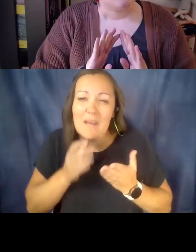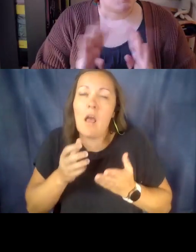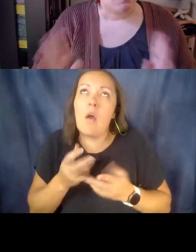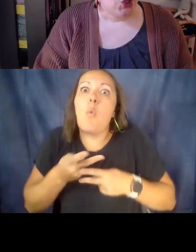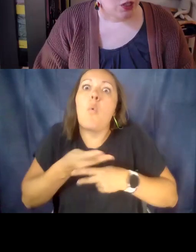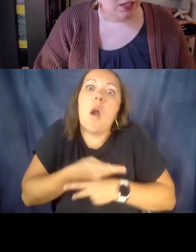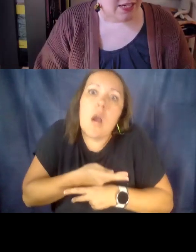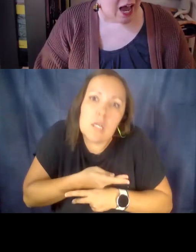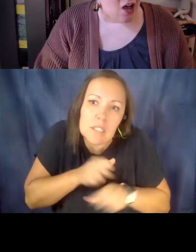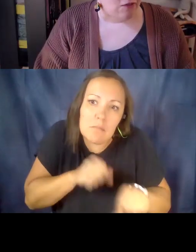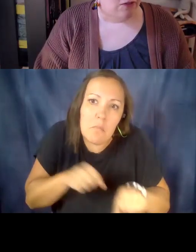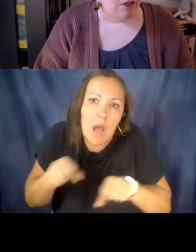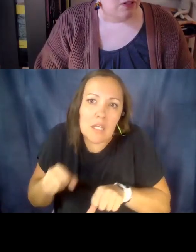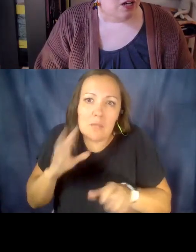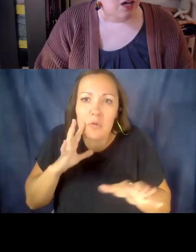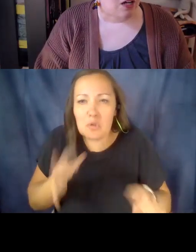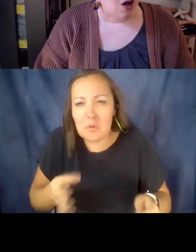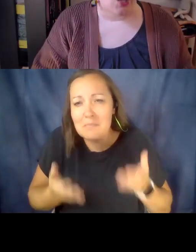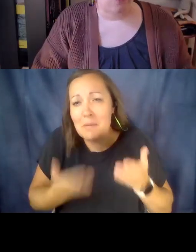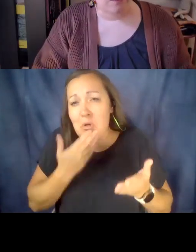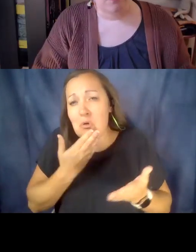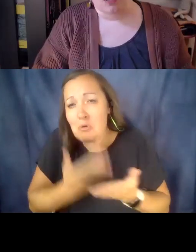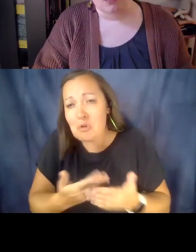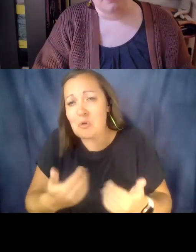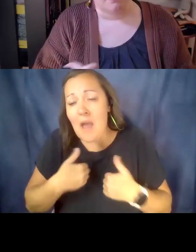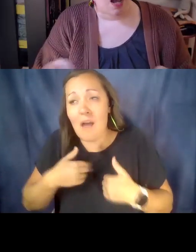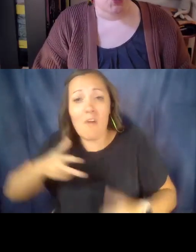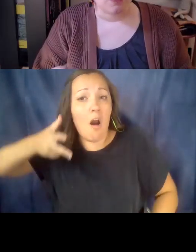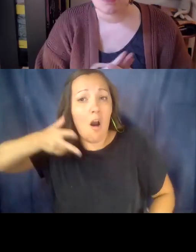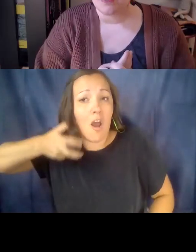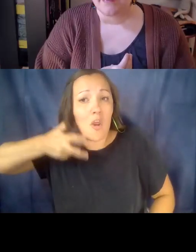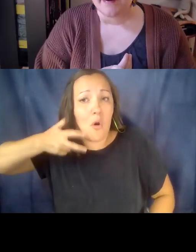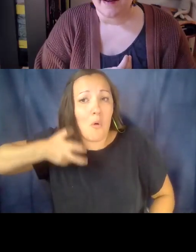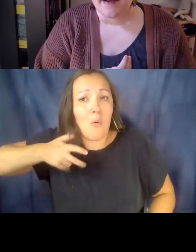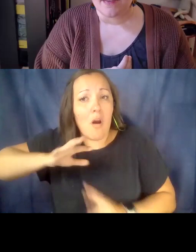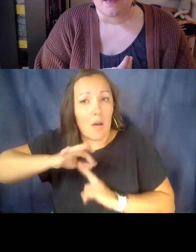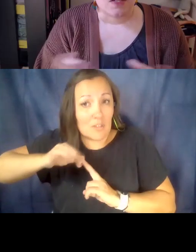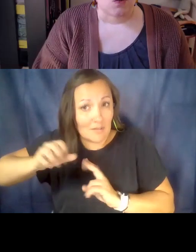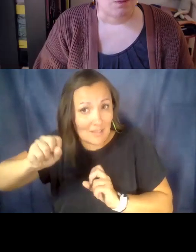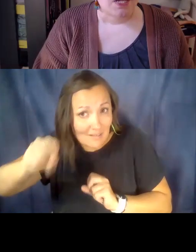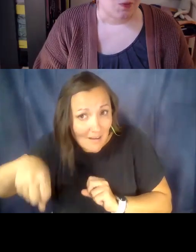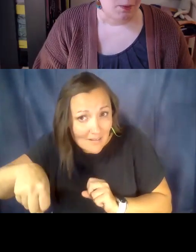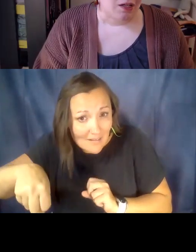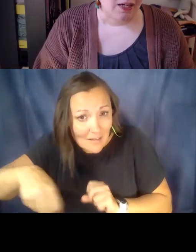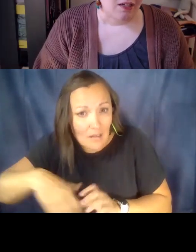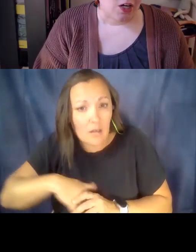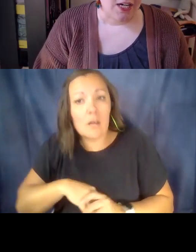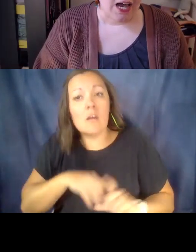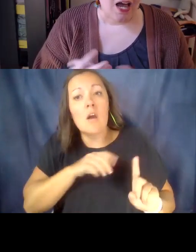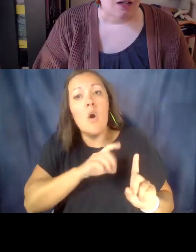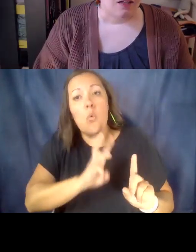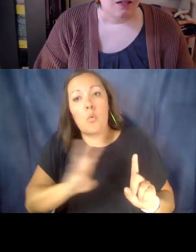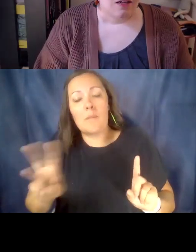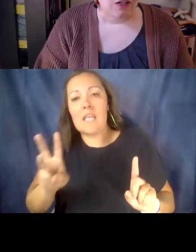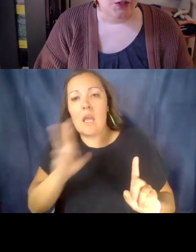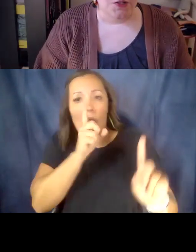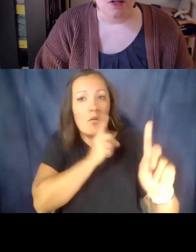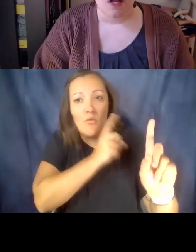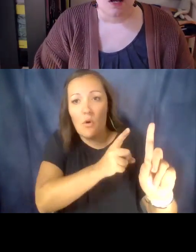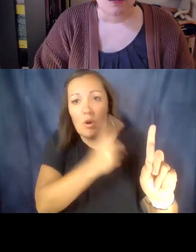it's probably good to have audio options. This is a website that is primarily targeted at elders,